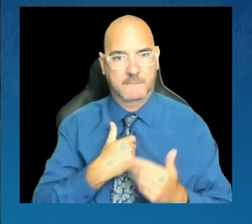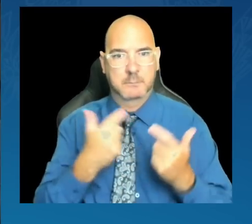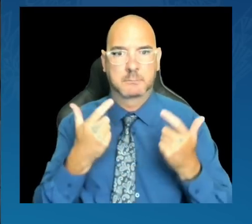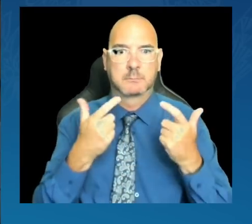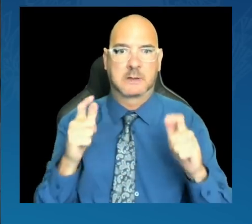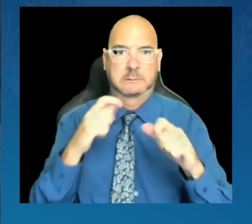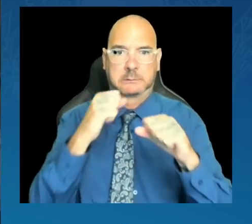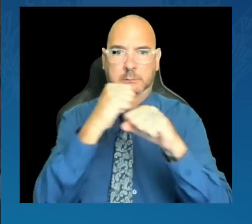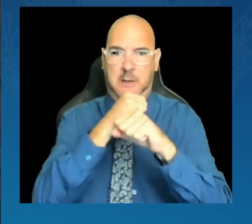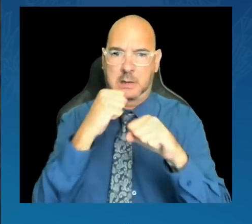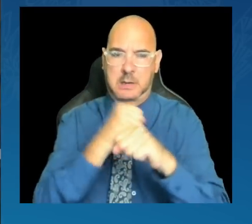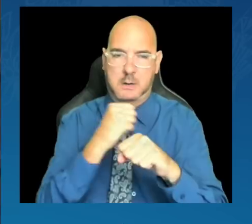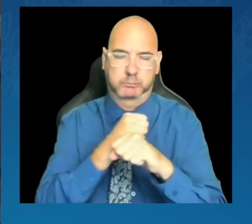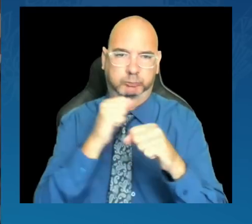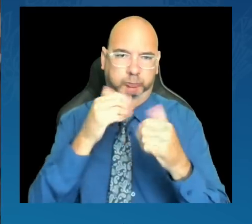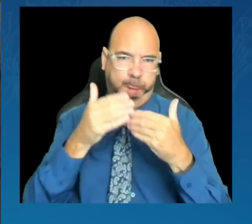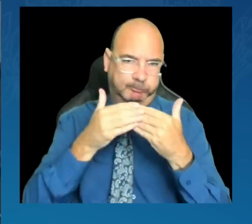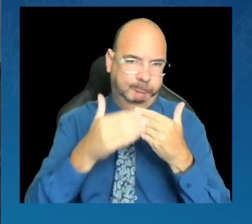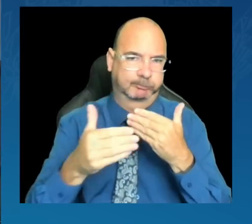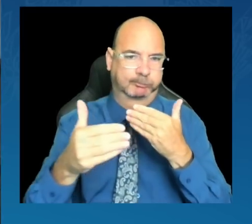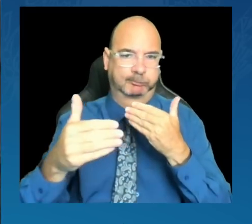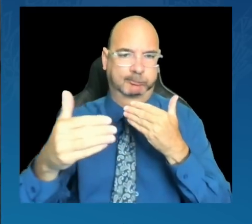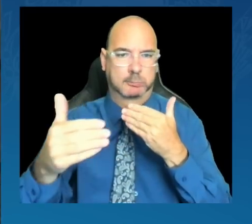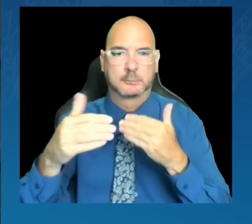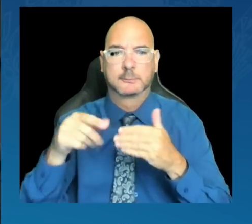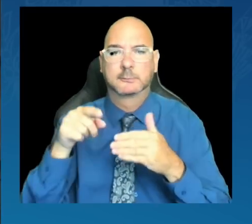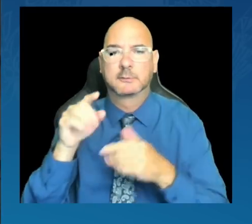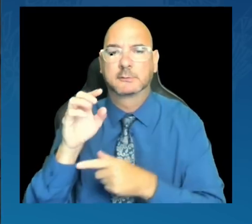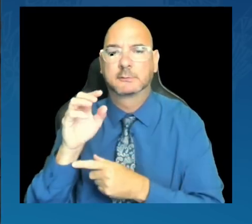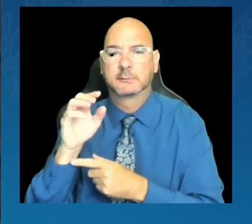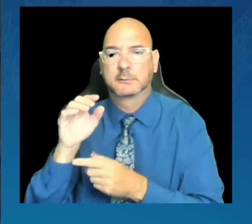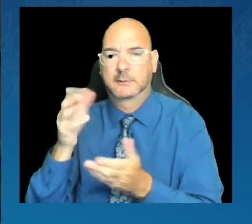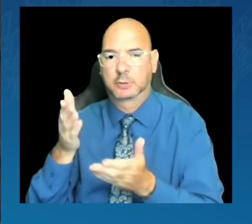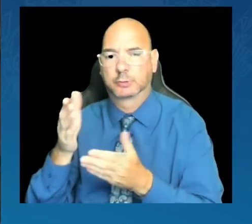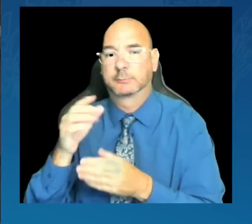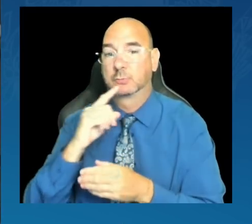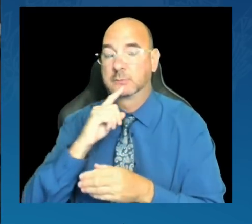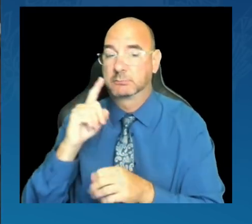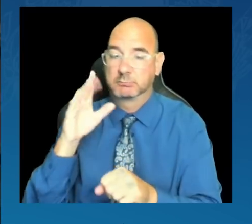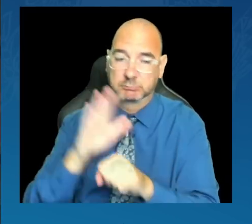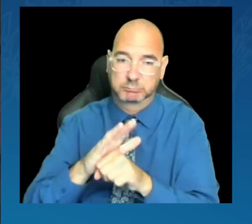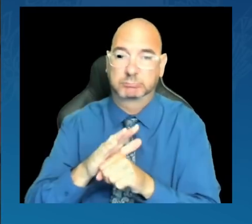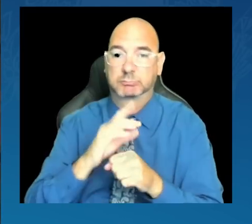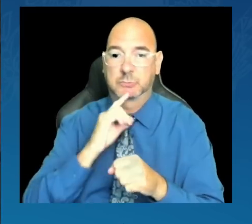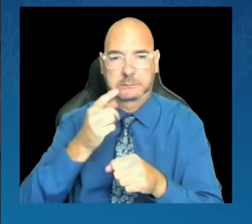However, we're determined to keep abortion safe, legal and accessible for Hoosier women.